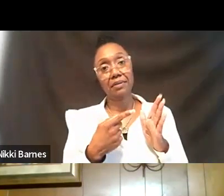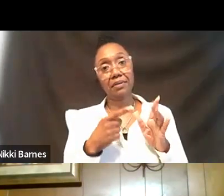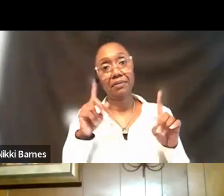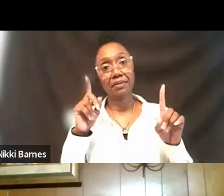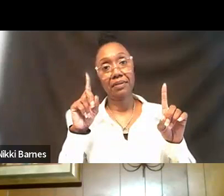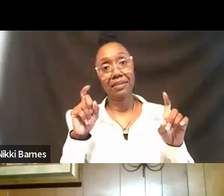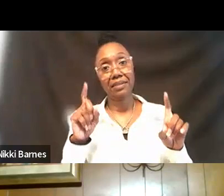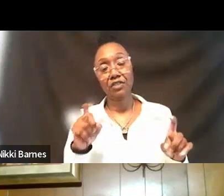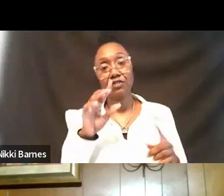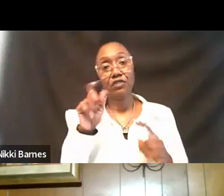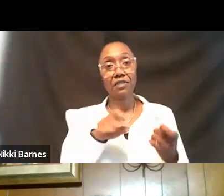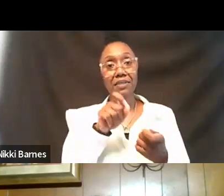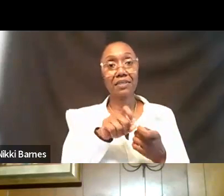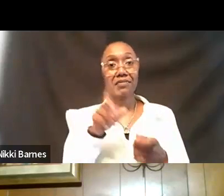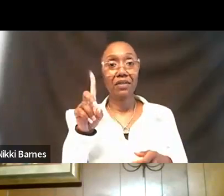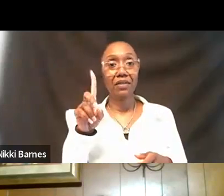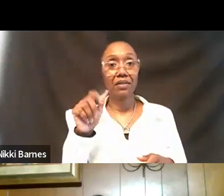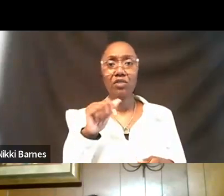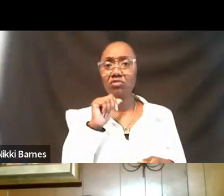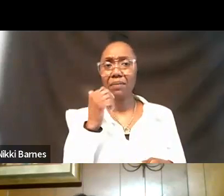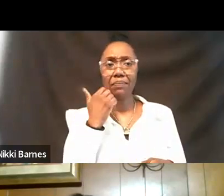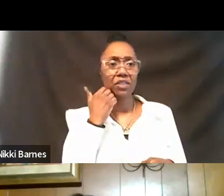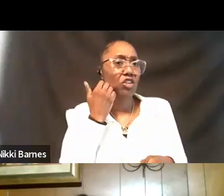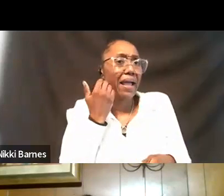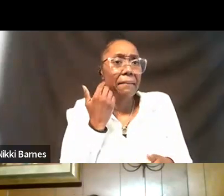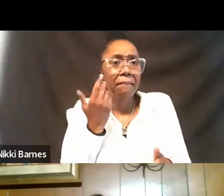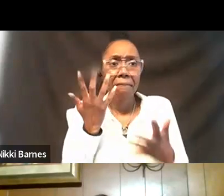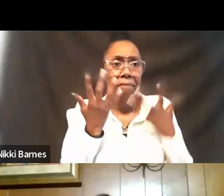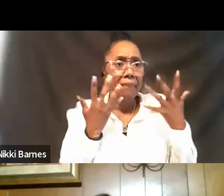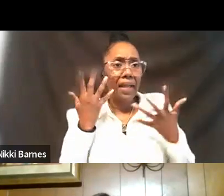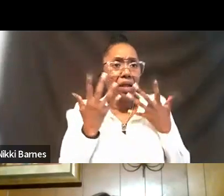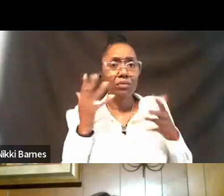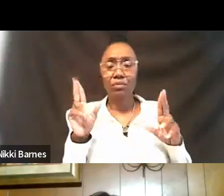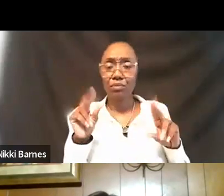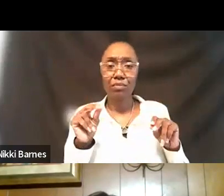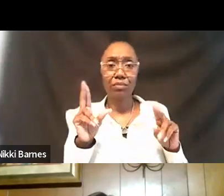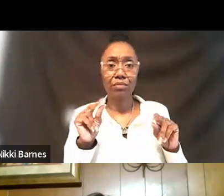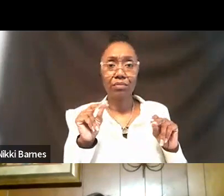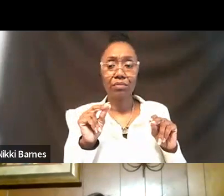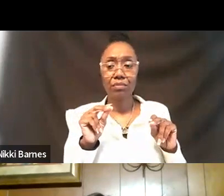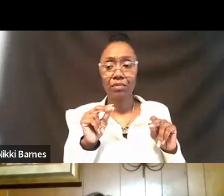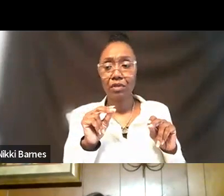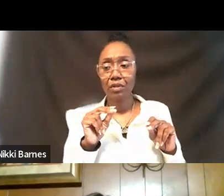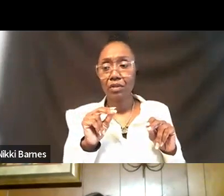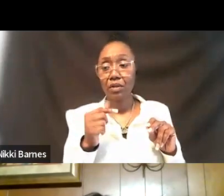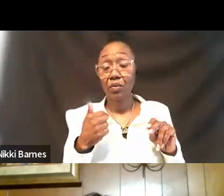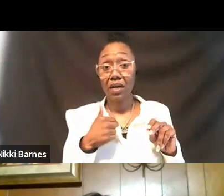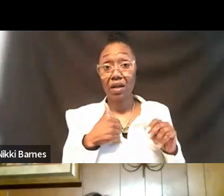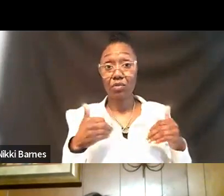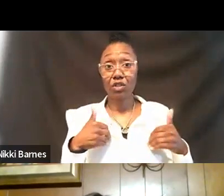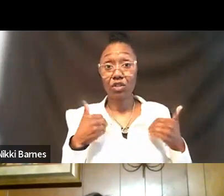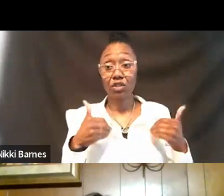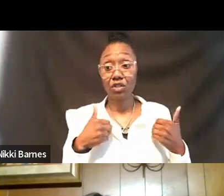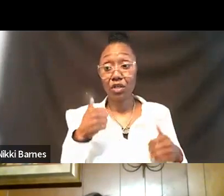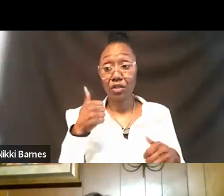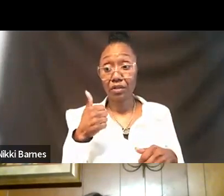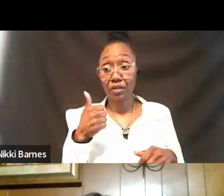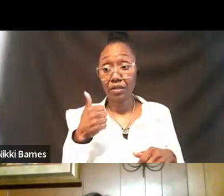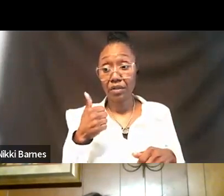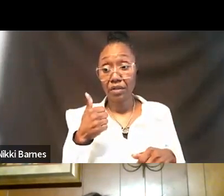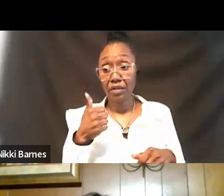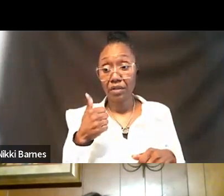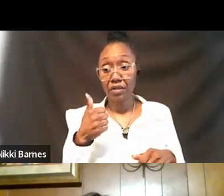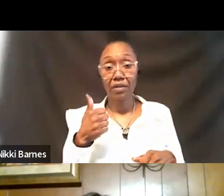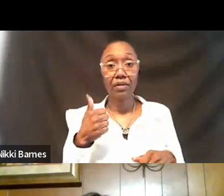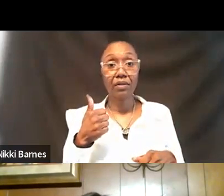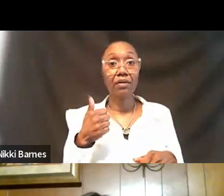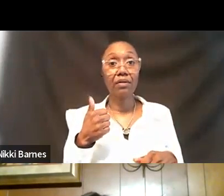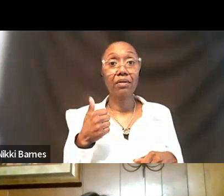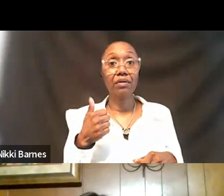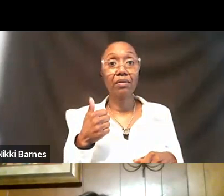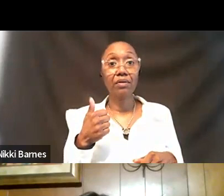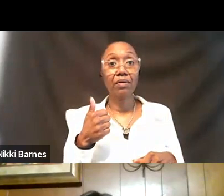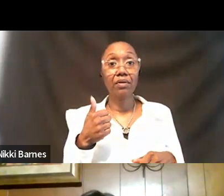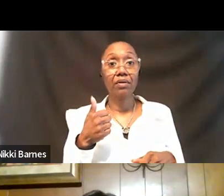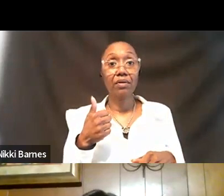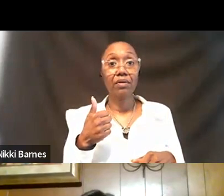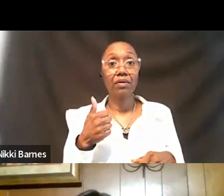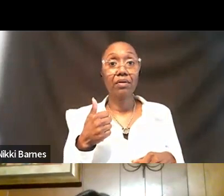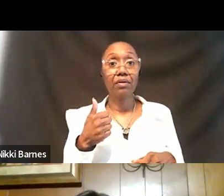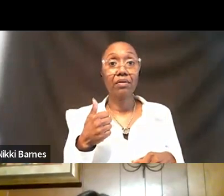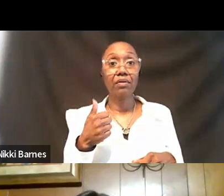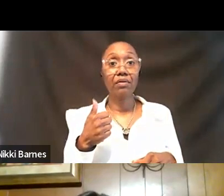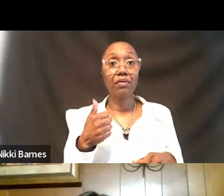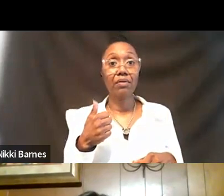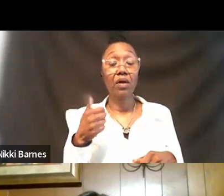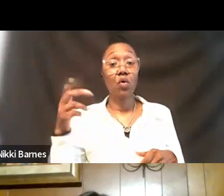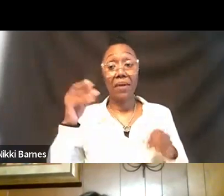Like, and don't be ashamed of it. Like. Because to be honest, when I was younger, When I We're actually used to our call, me, an idiot.